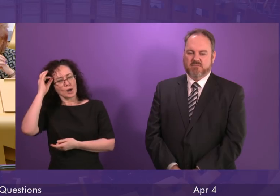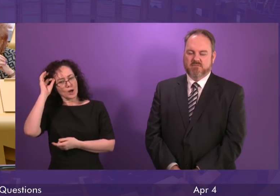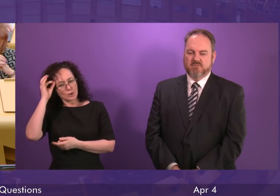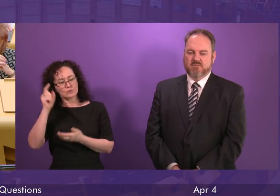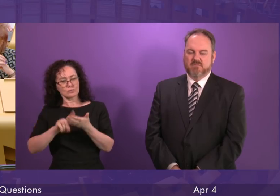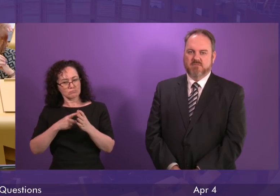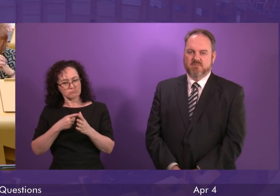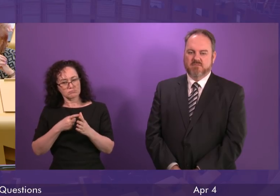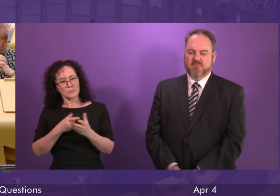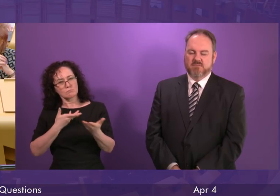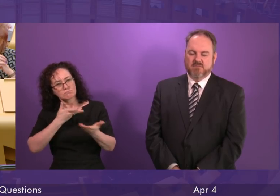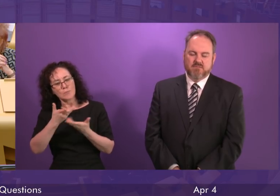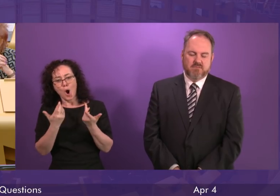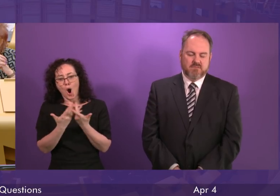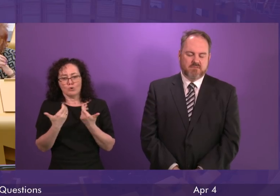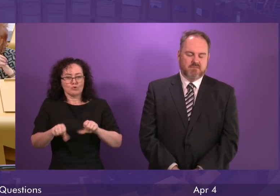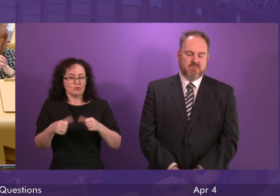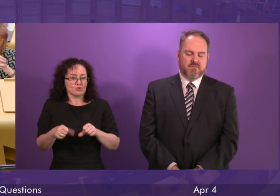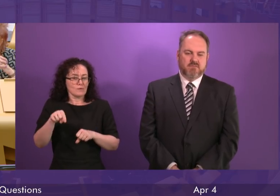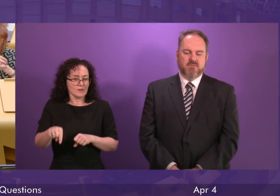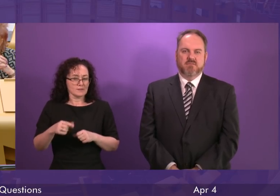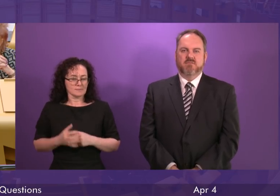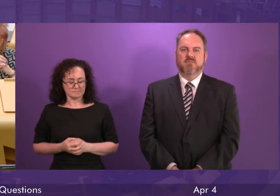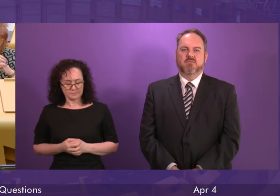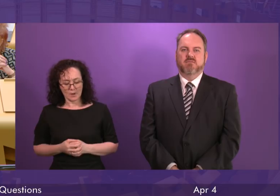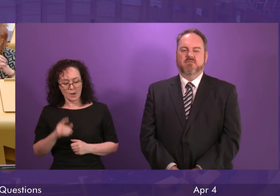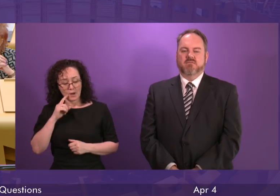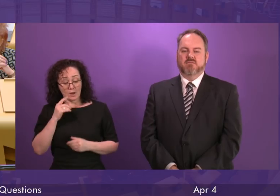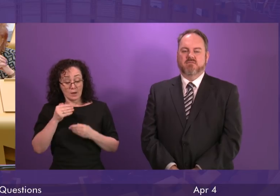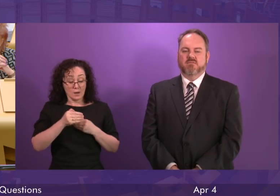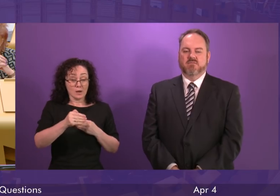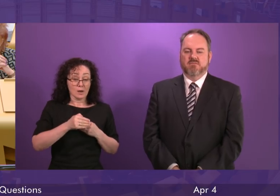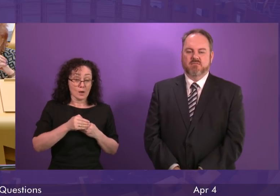As part of our plans to transform temporary accommodation, later this year, we will consult